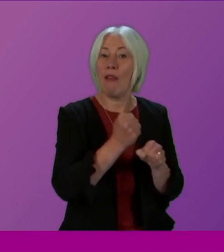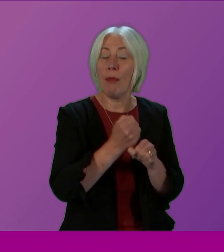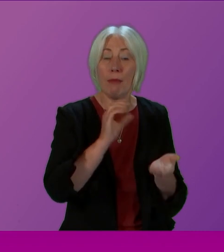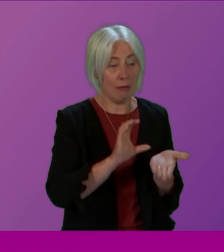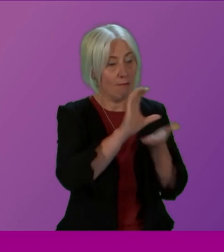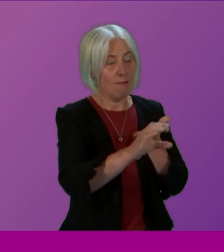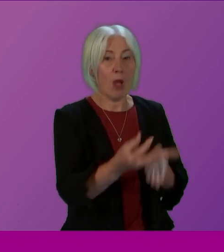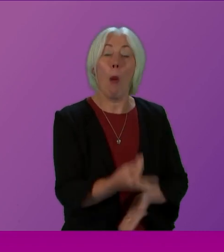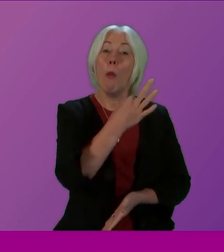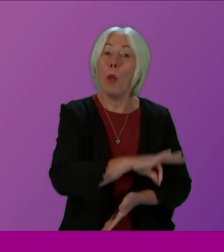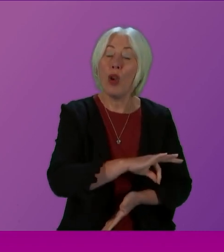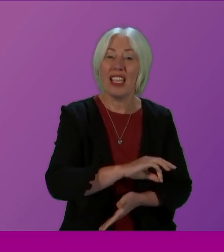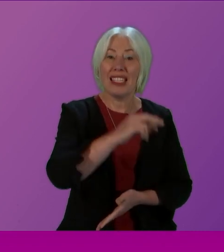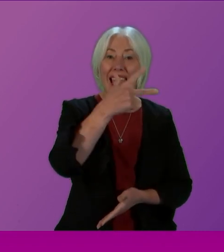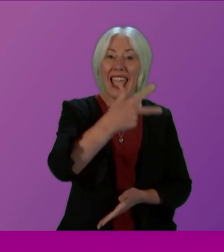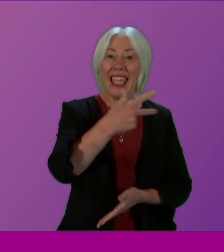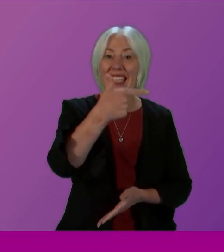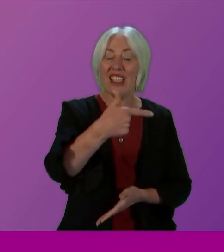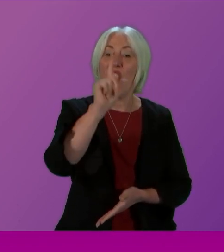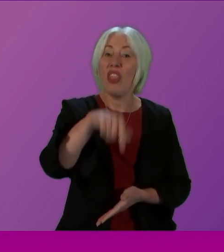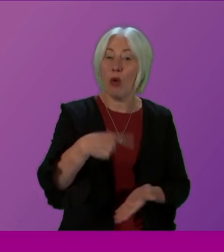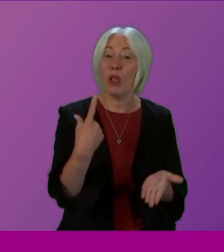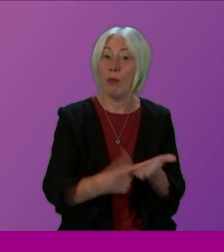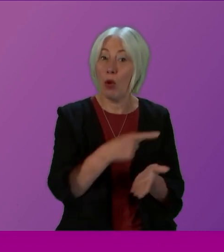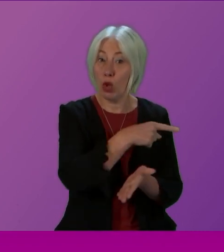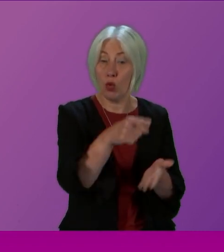of £87,000 to highly paid chiefs.